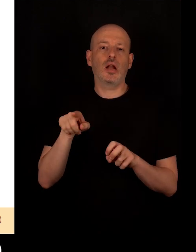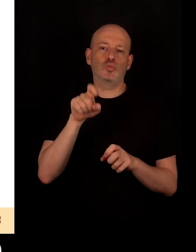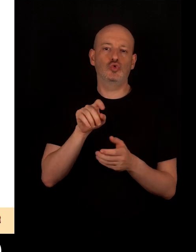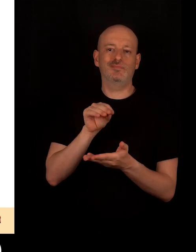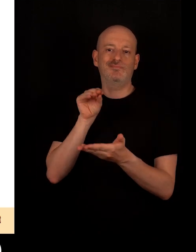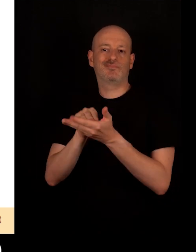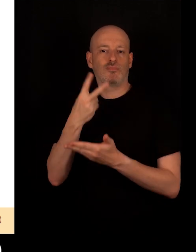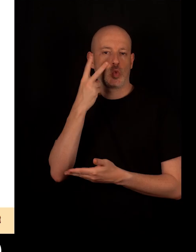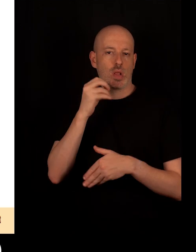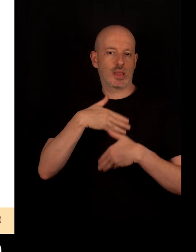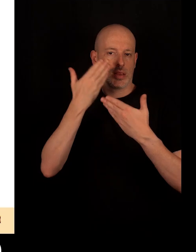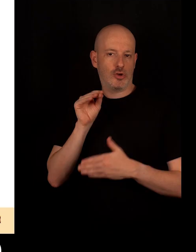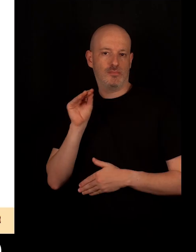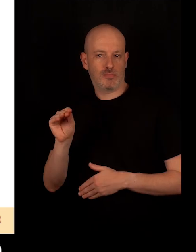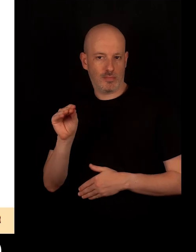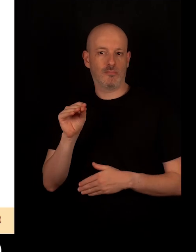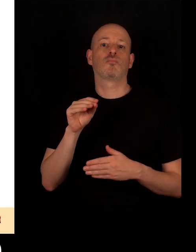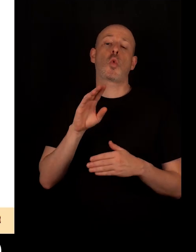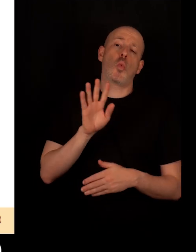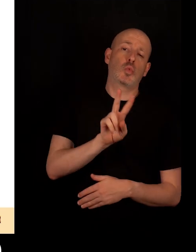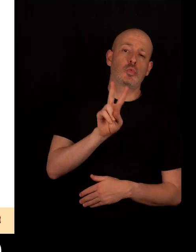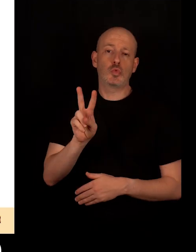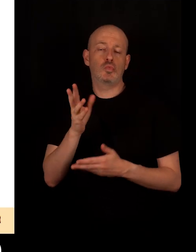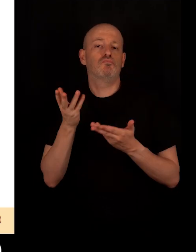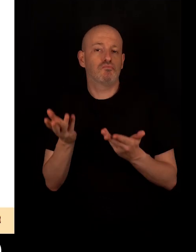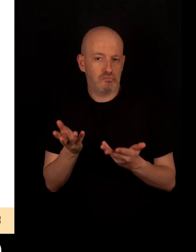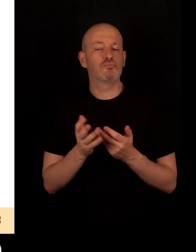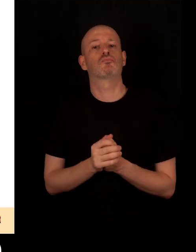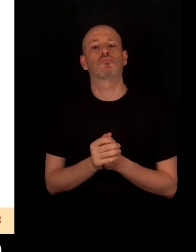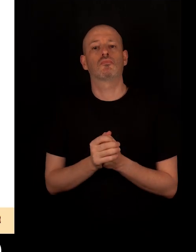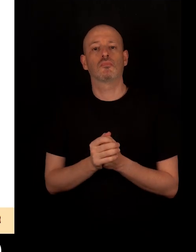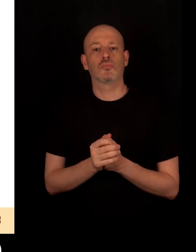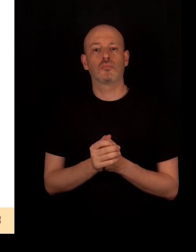you include the exact that they stayed 20 days in your residency or 22.